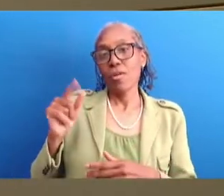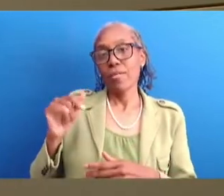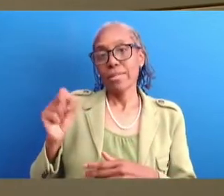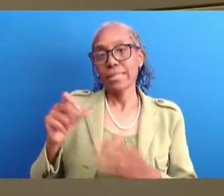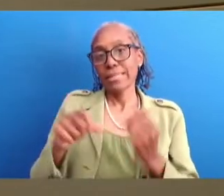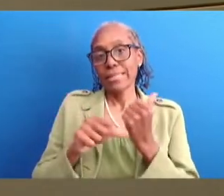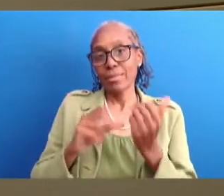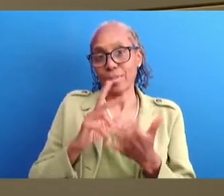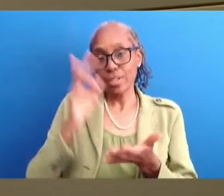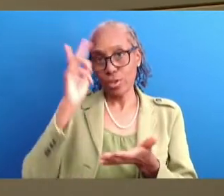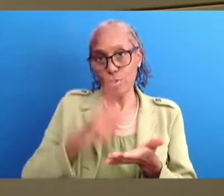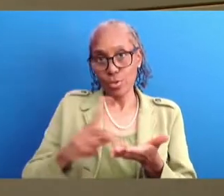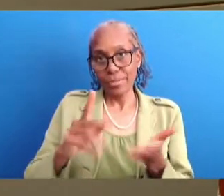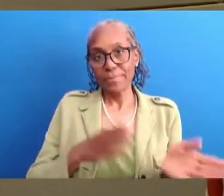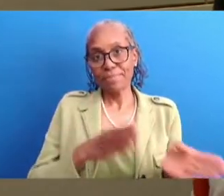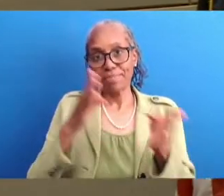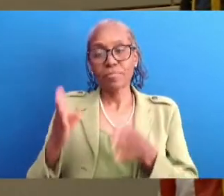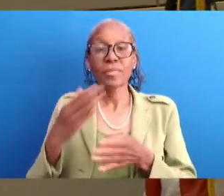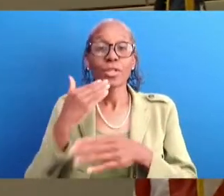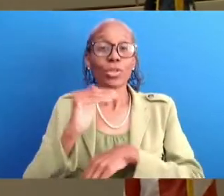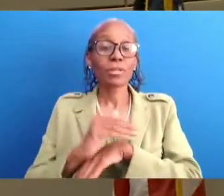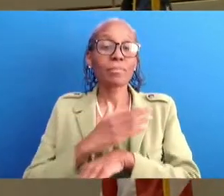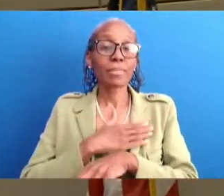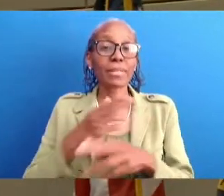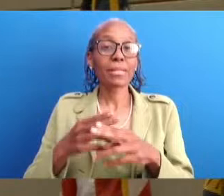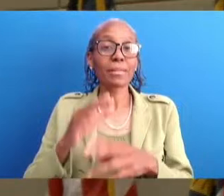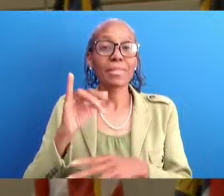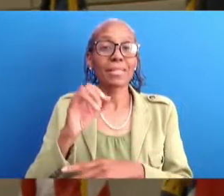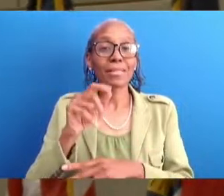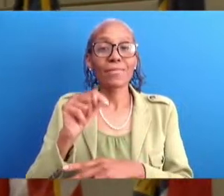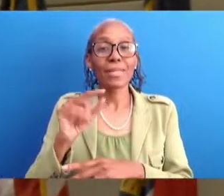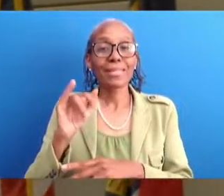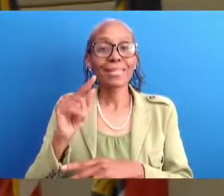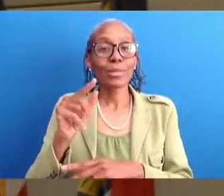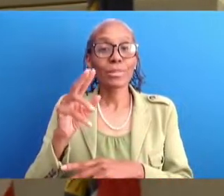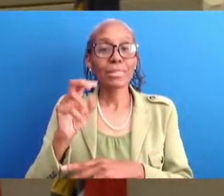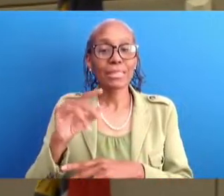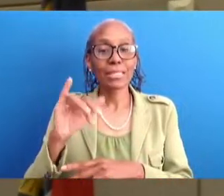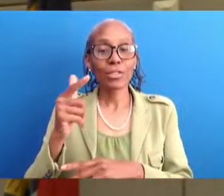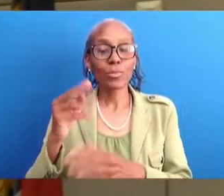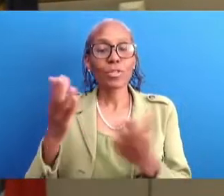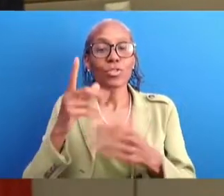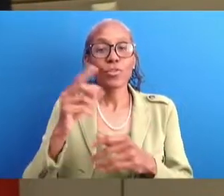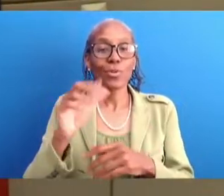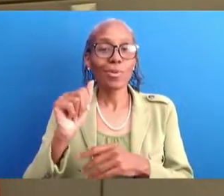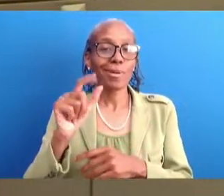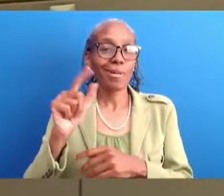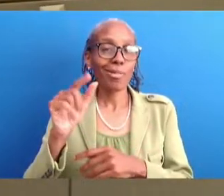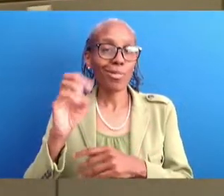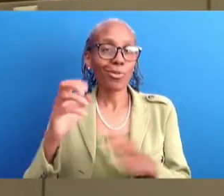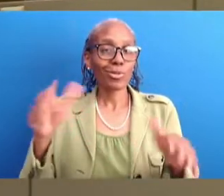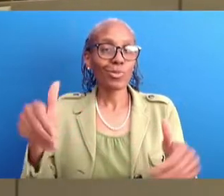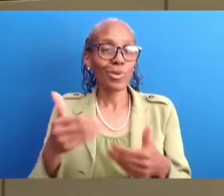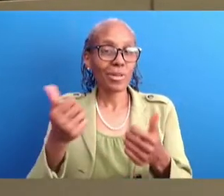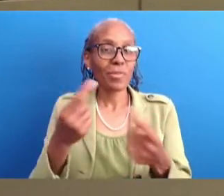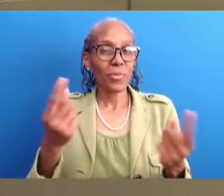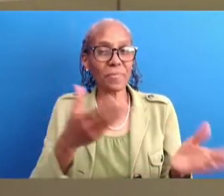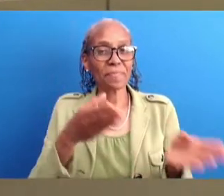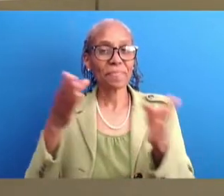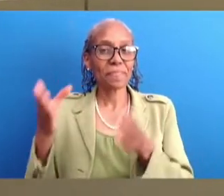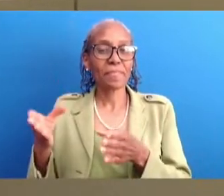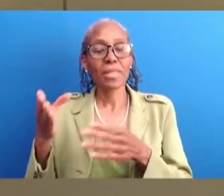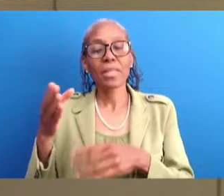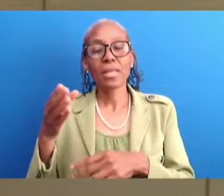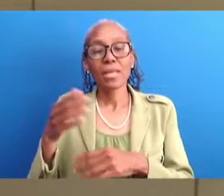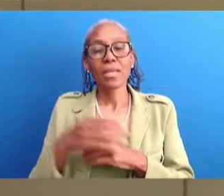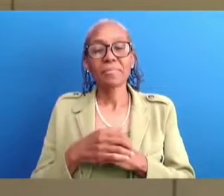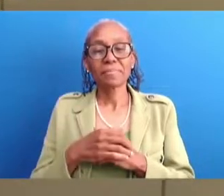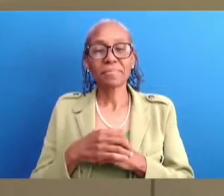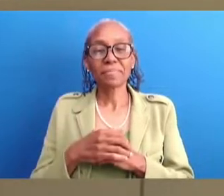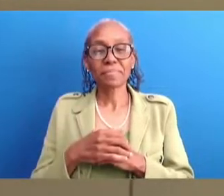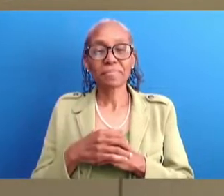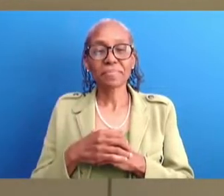BOARD, WELCOME.